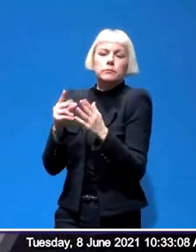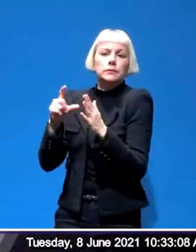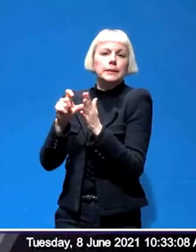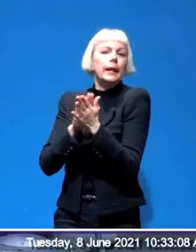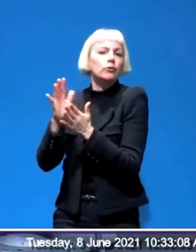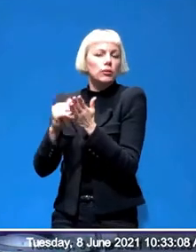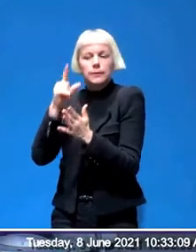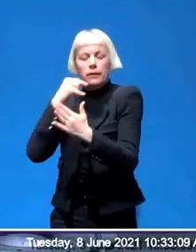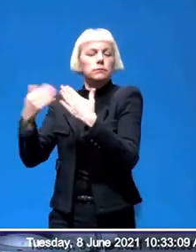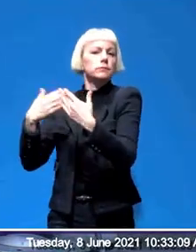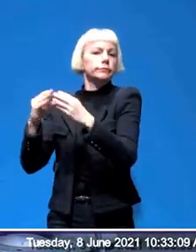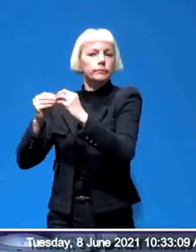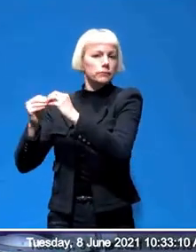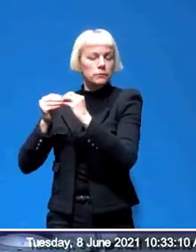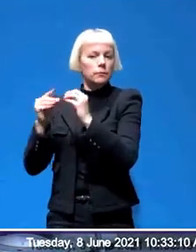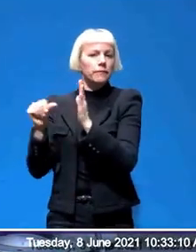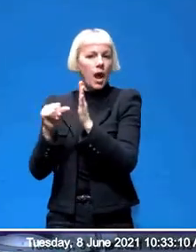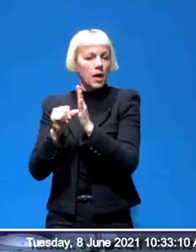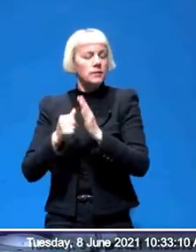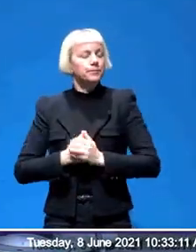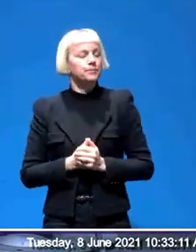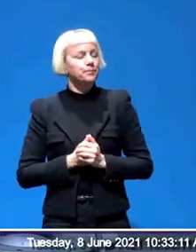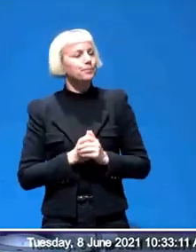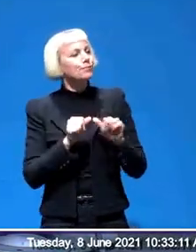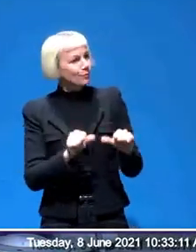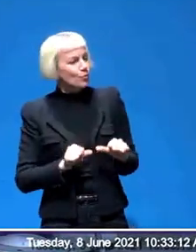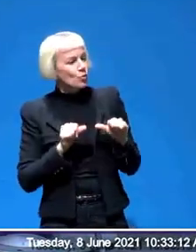That might take us back to your statement, to that part starting